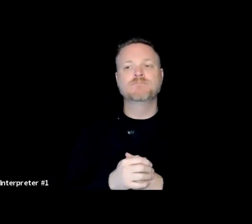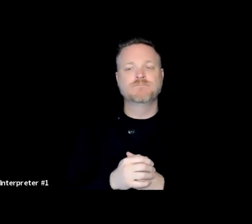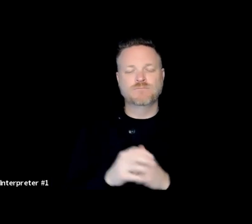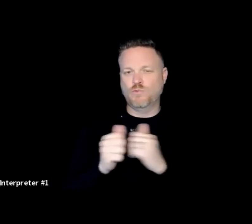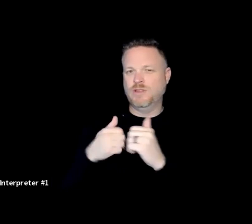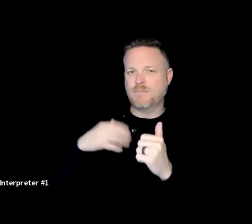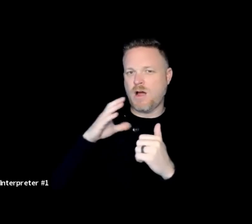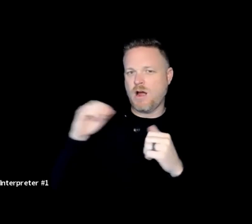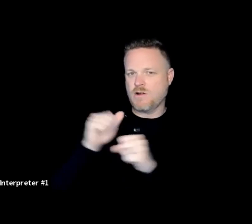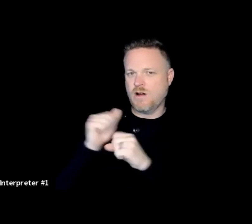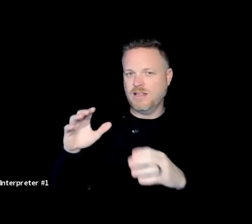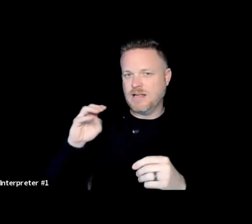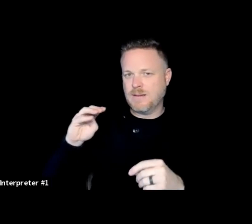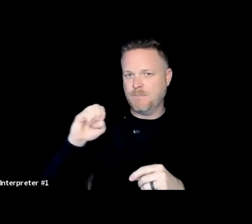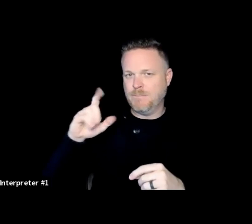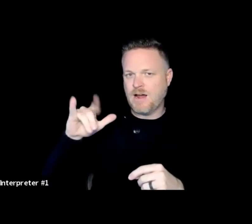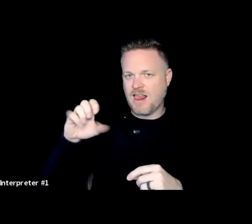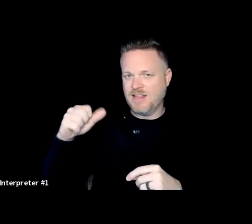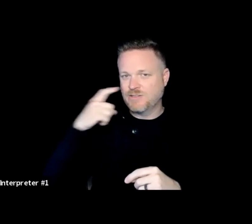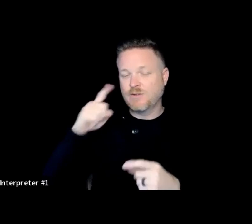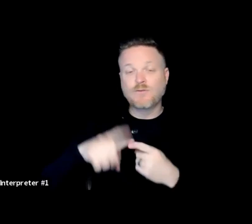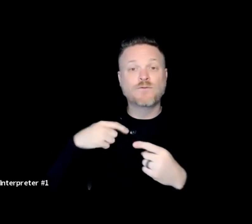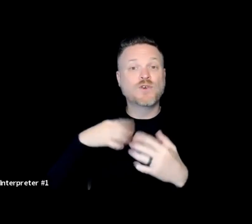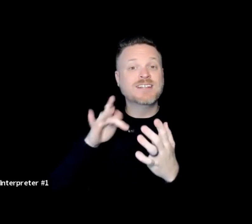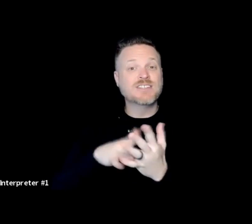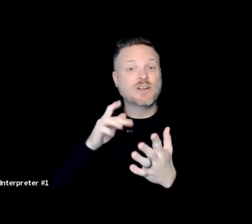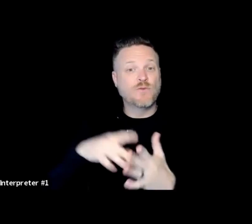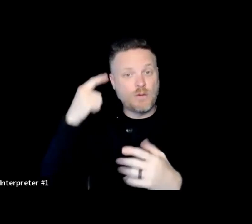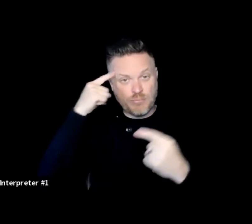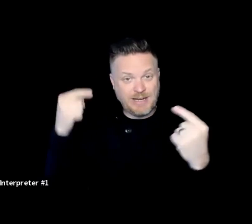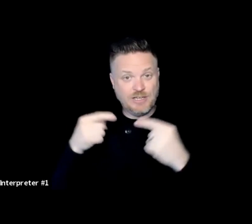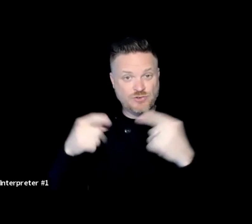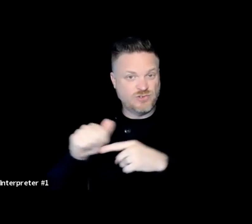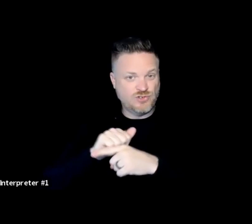Melissa McCart, at the center on brain injury and training out of the University of Oregon.